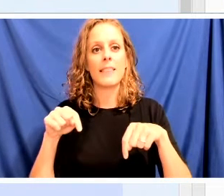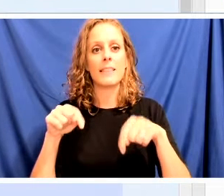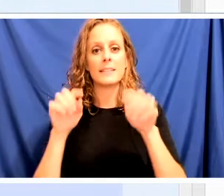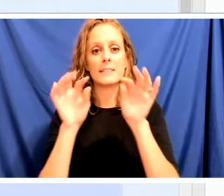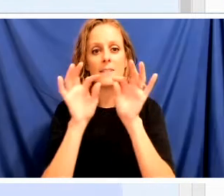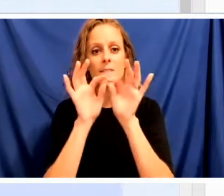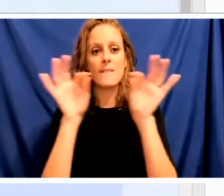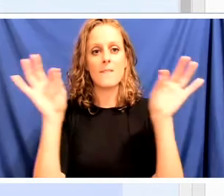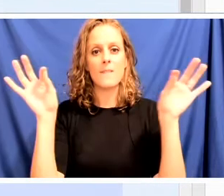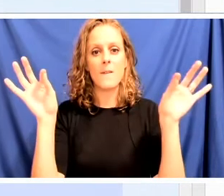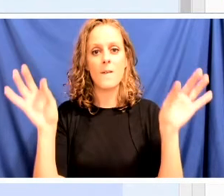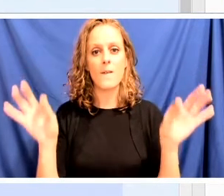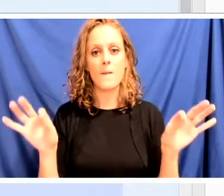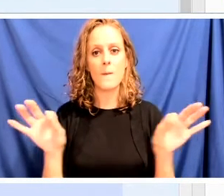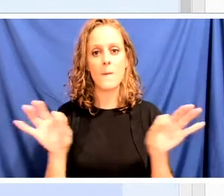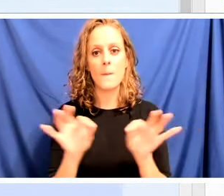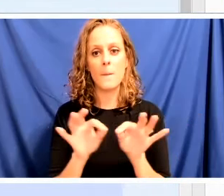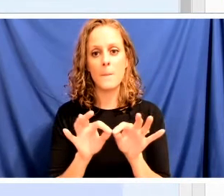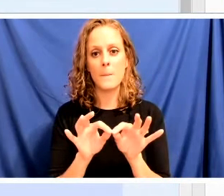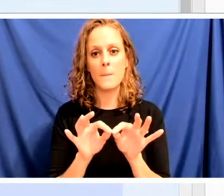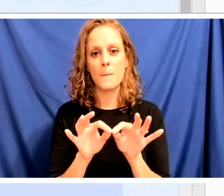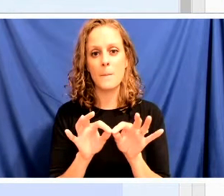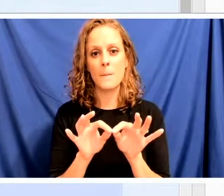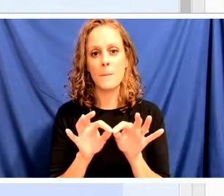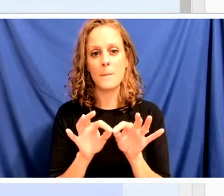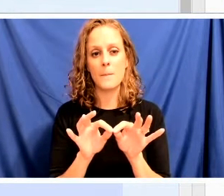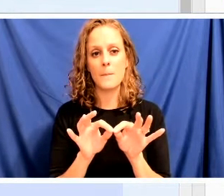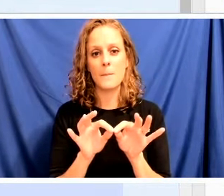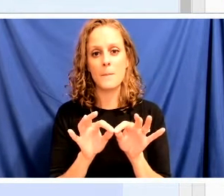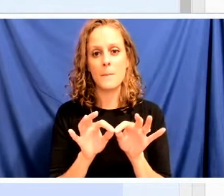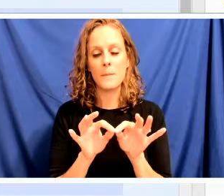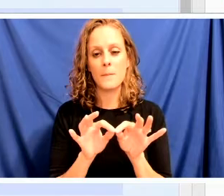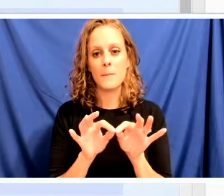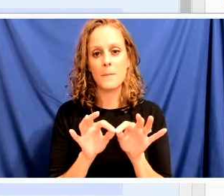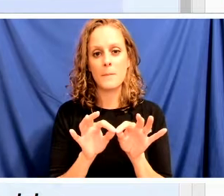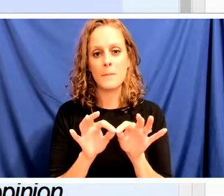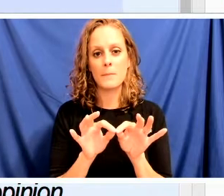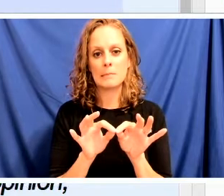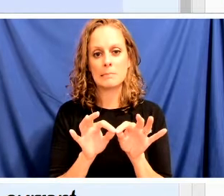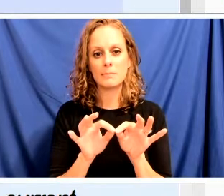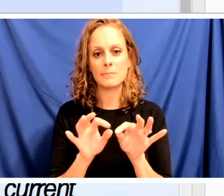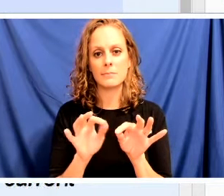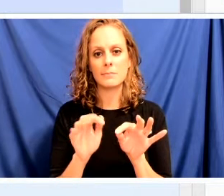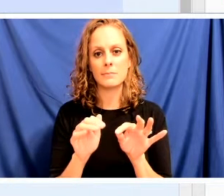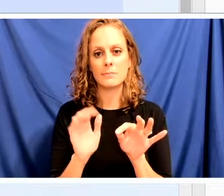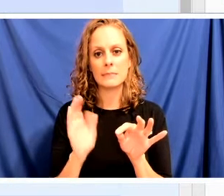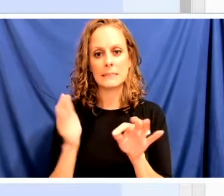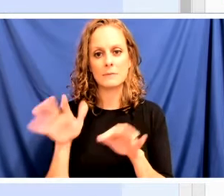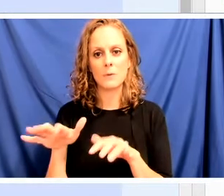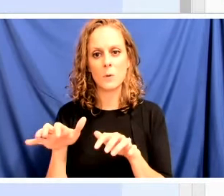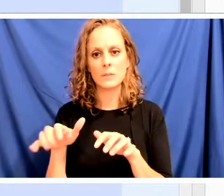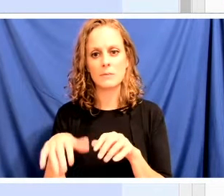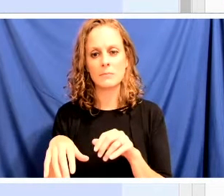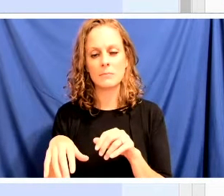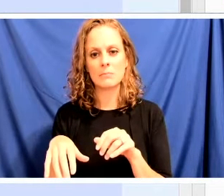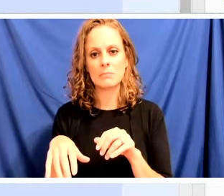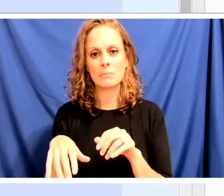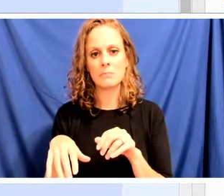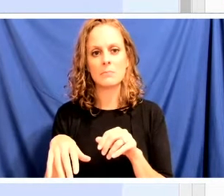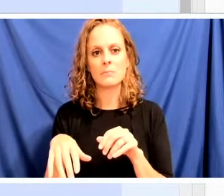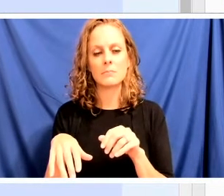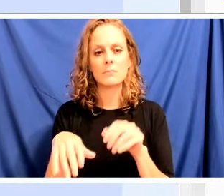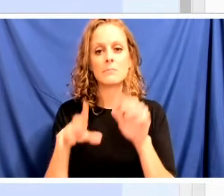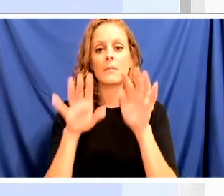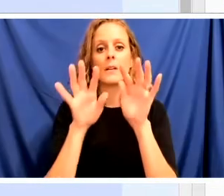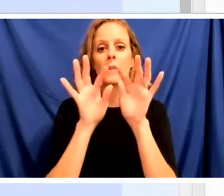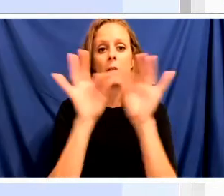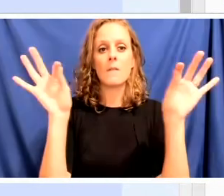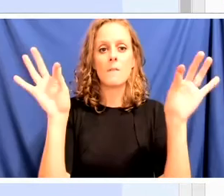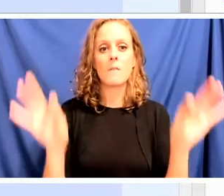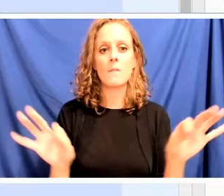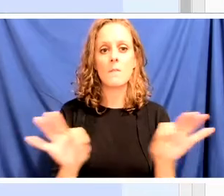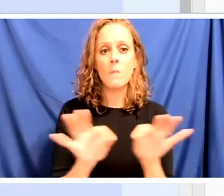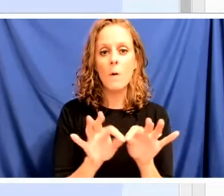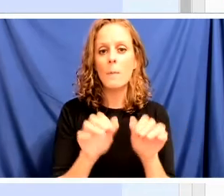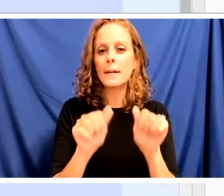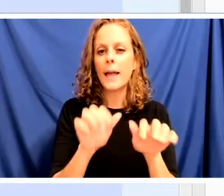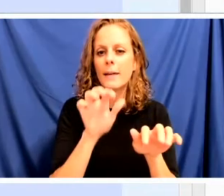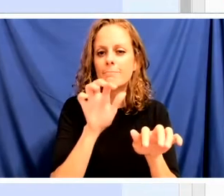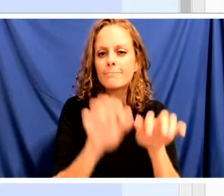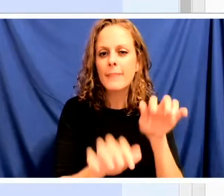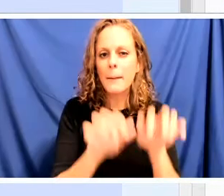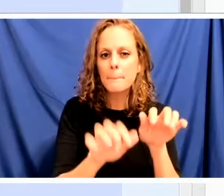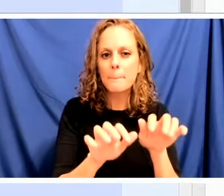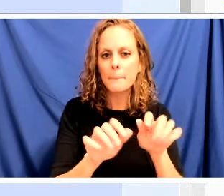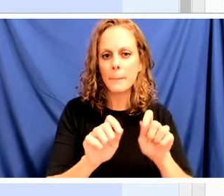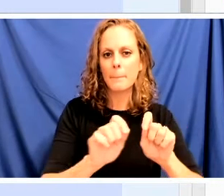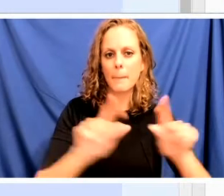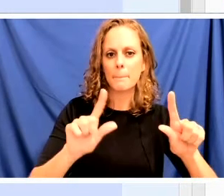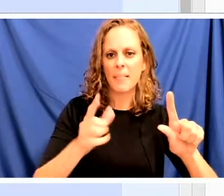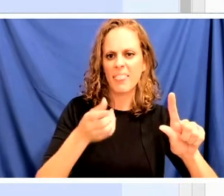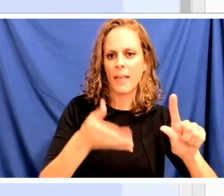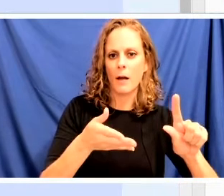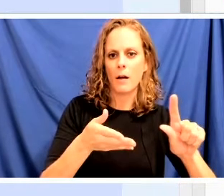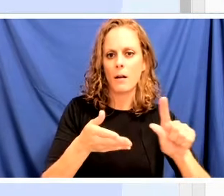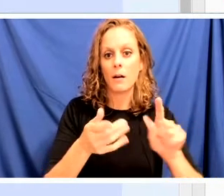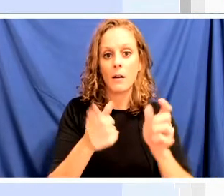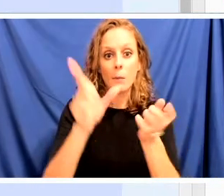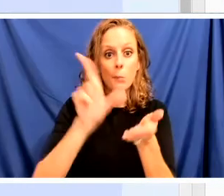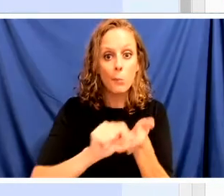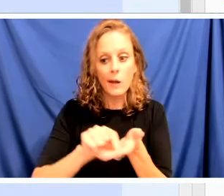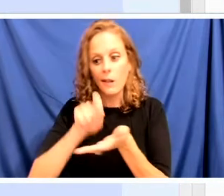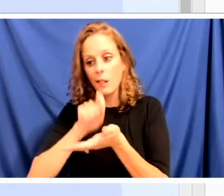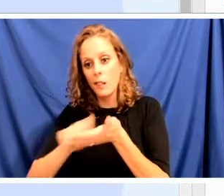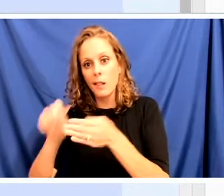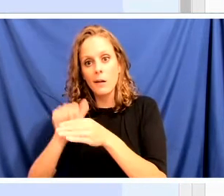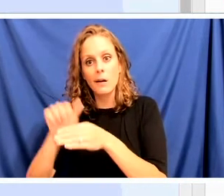And it makes you think about what your community is who lives there any socio economic factors that might bind them together housing social or civic networks, where people go to church where people go to school languages spoken.